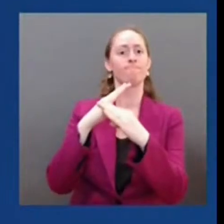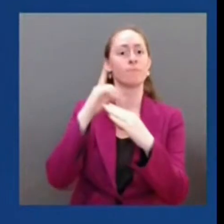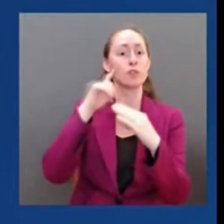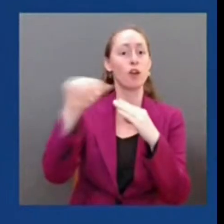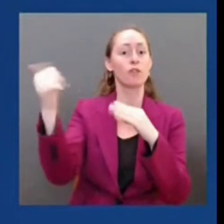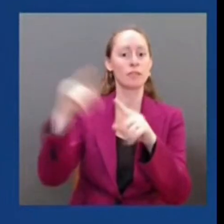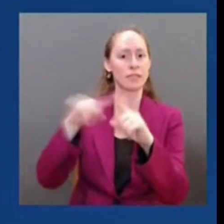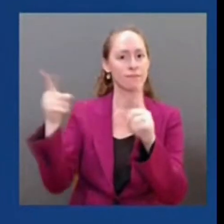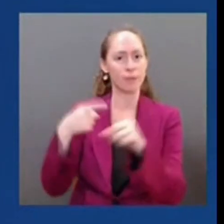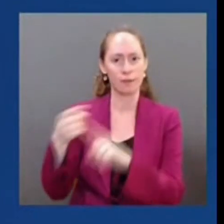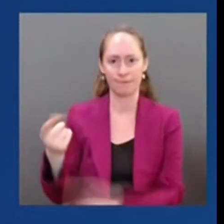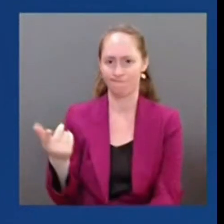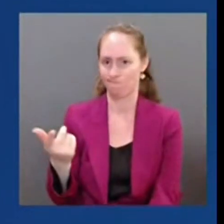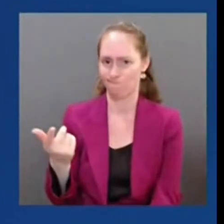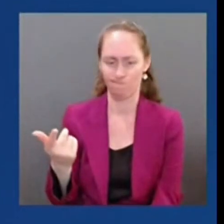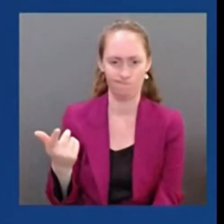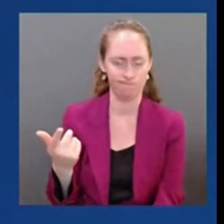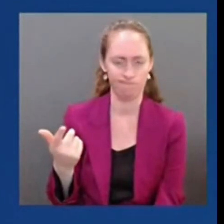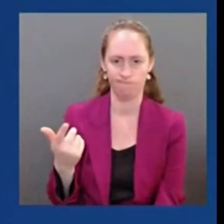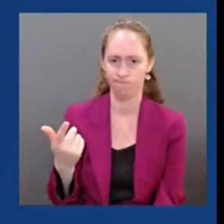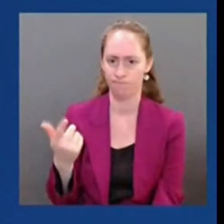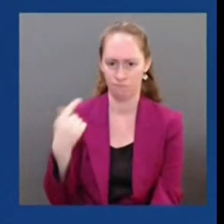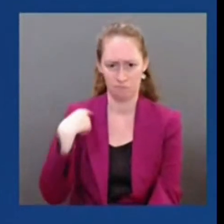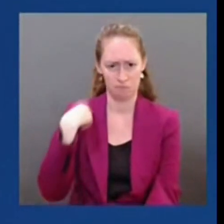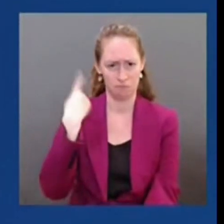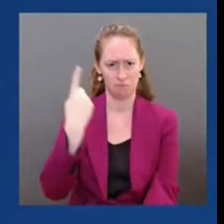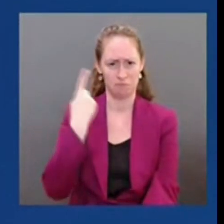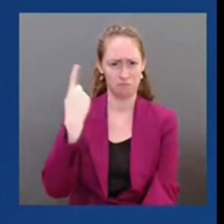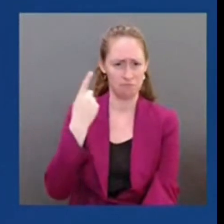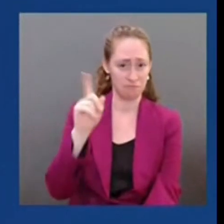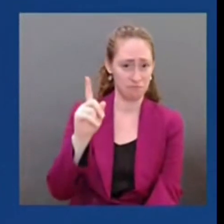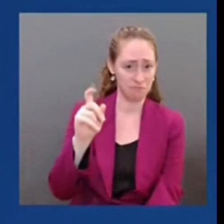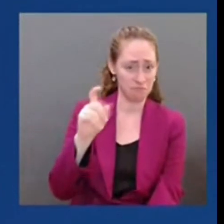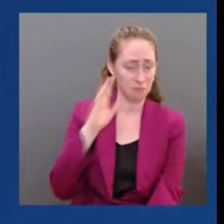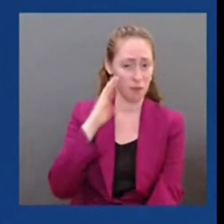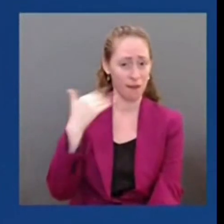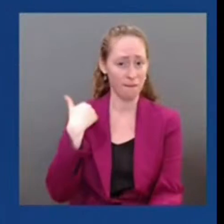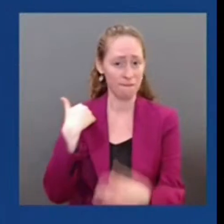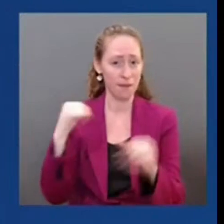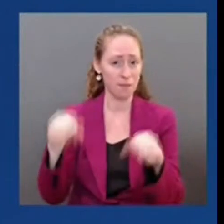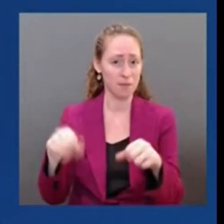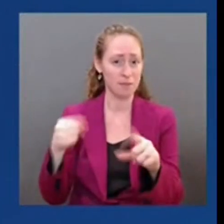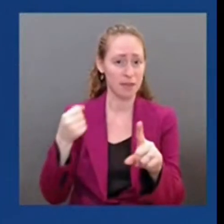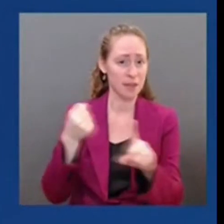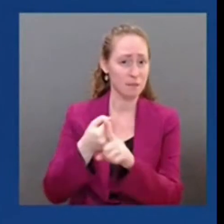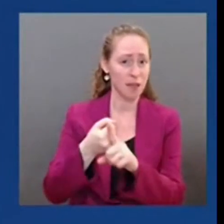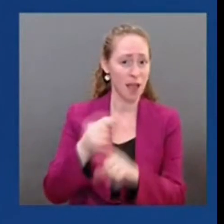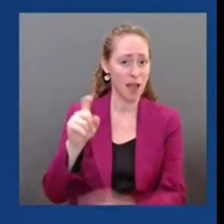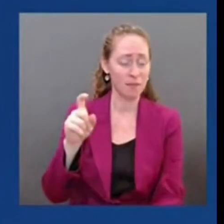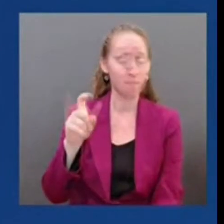VARIANTS, AND I AM CURIOUS IF LOOKING FORWARD IF THAT MIGHT